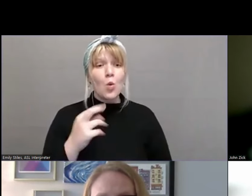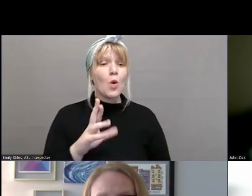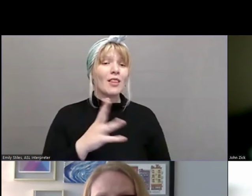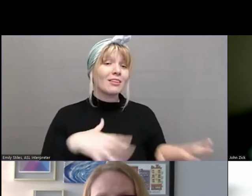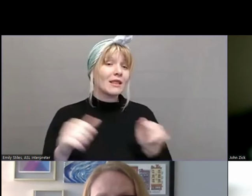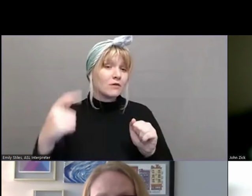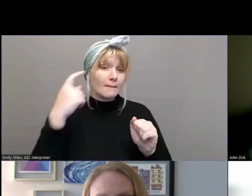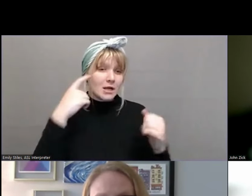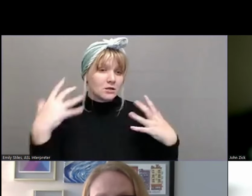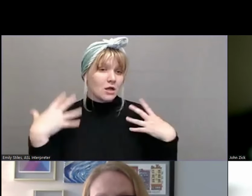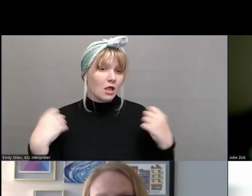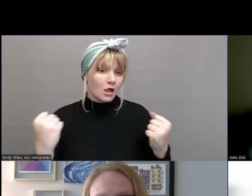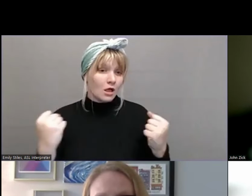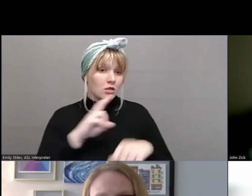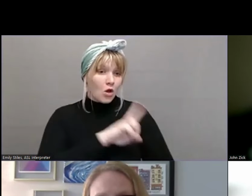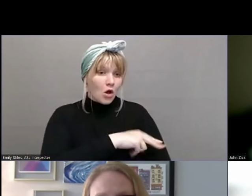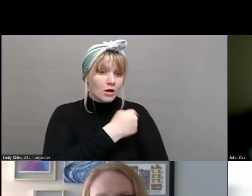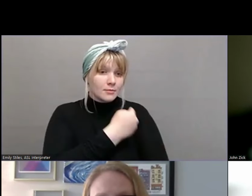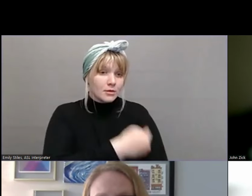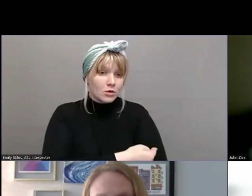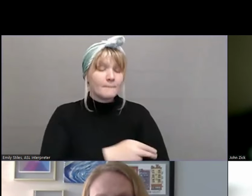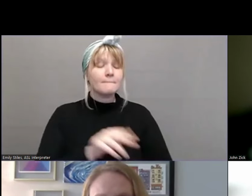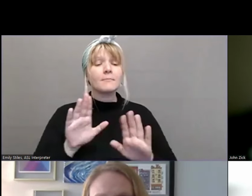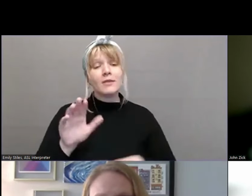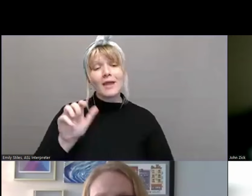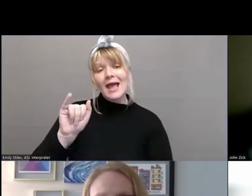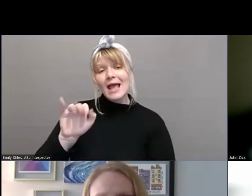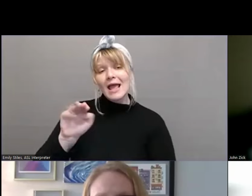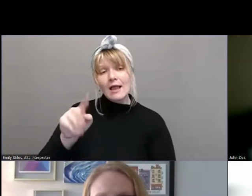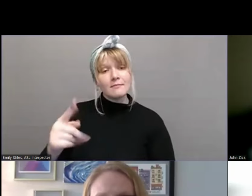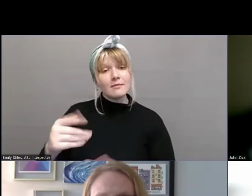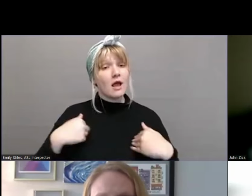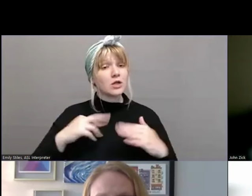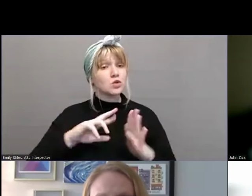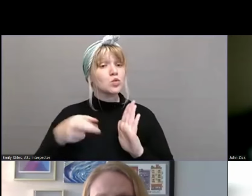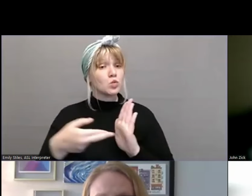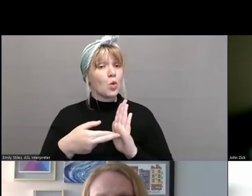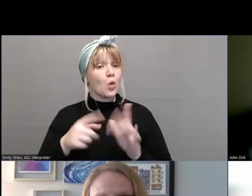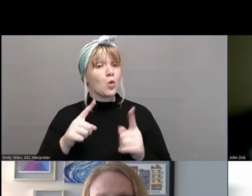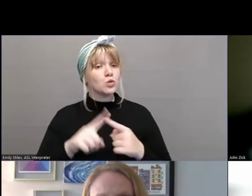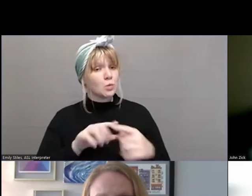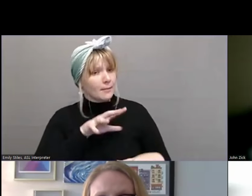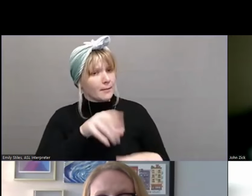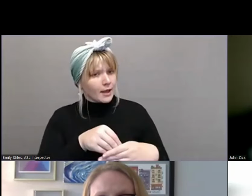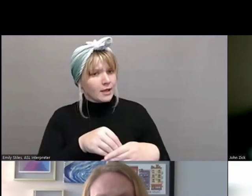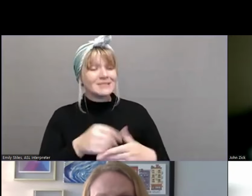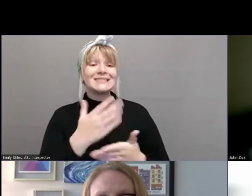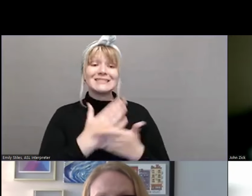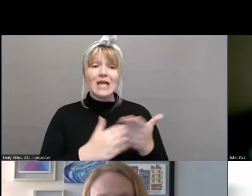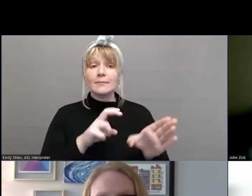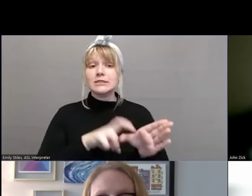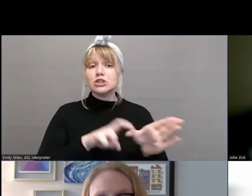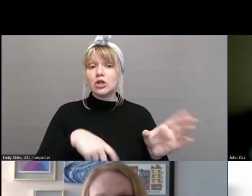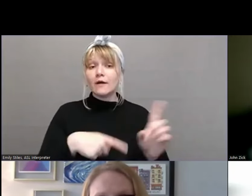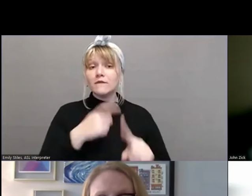But AIM does have a role to play in some discharges from institutional settings.